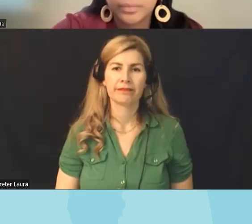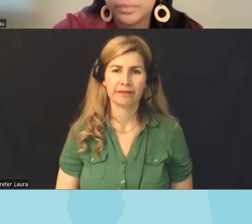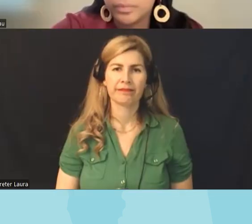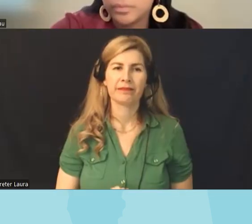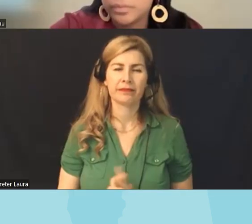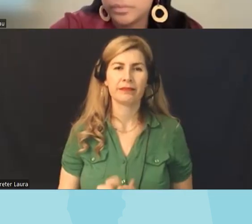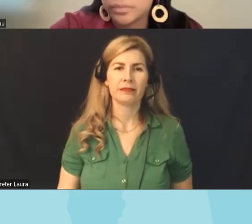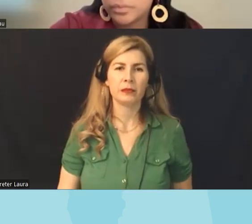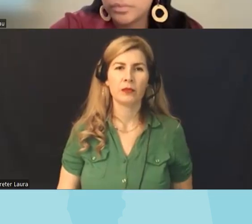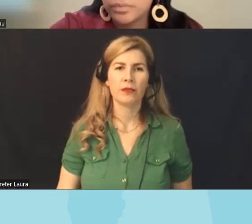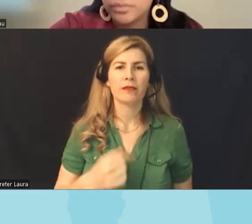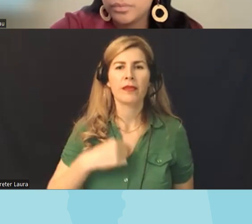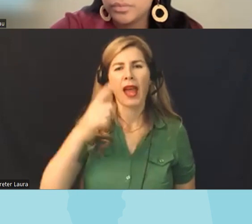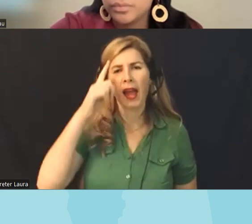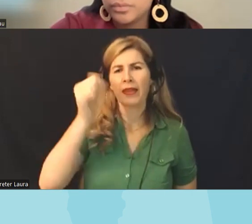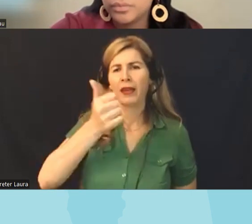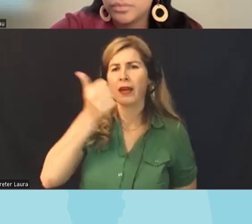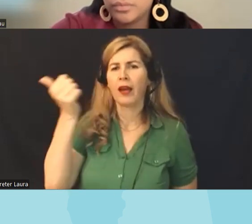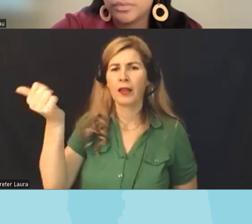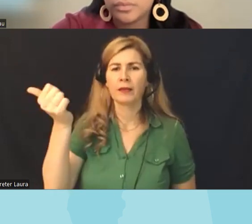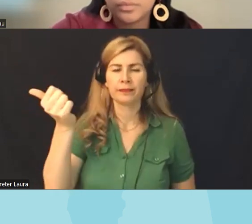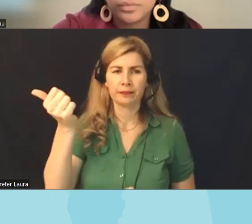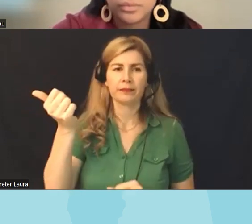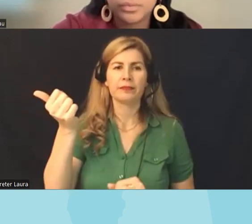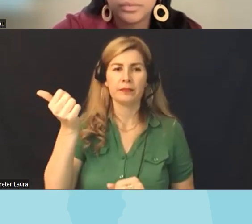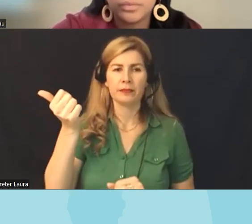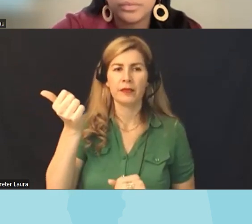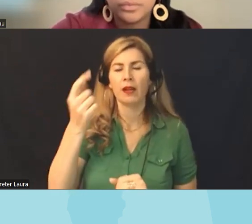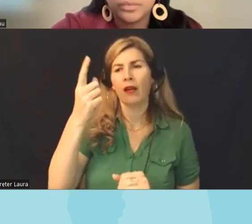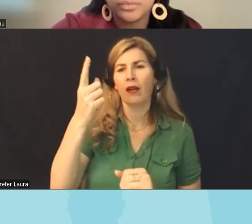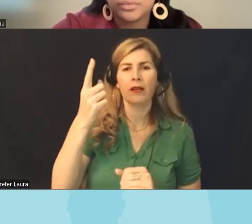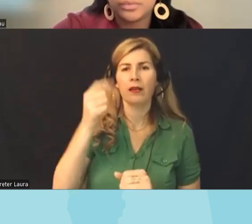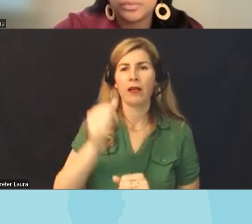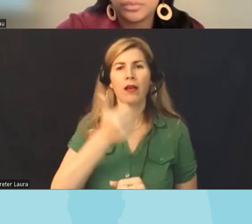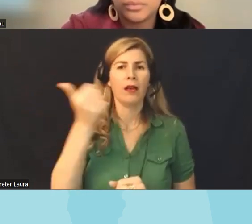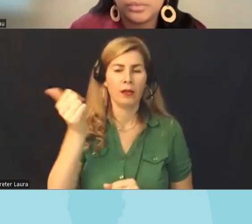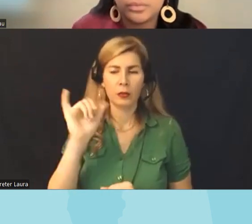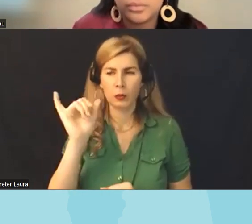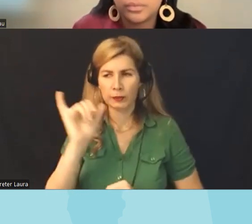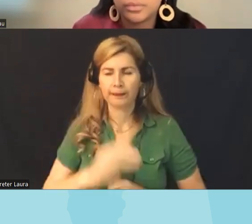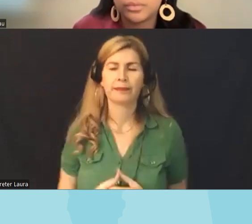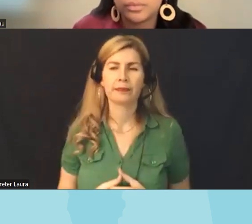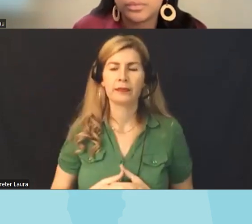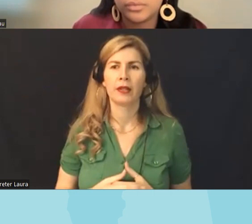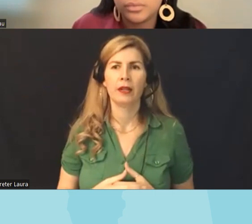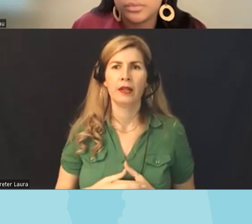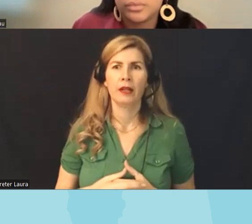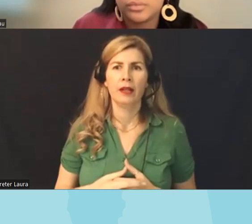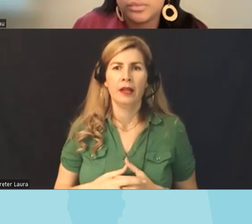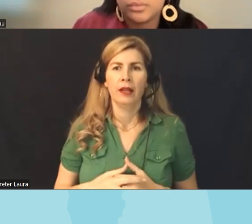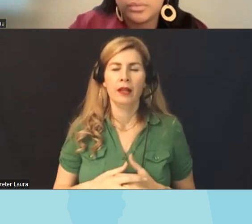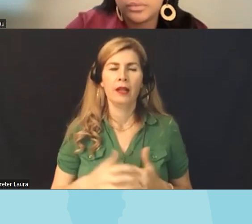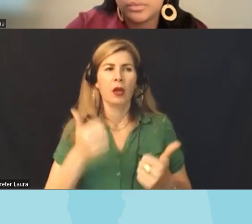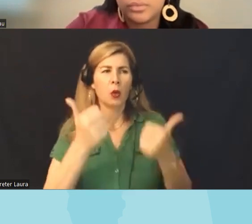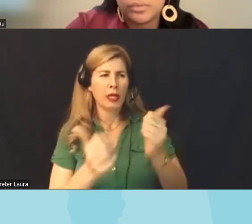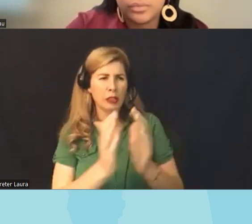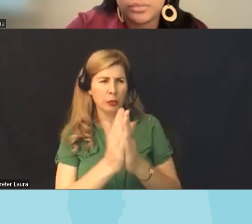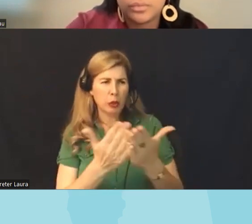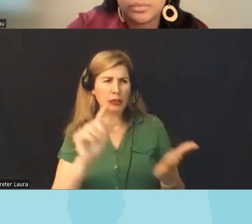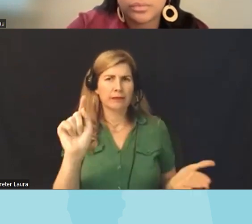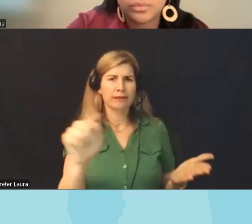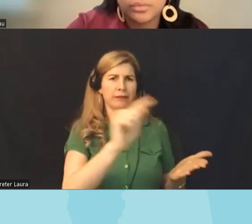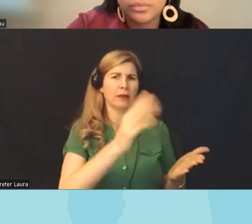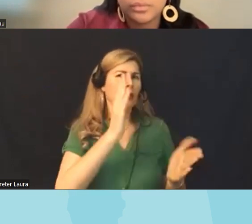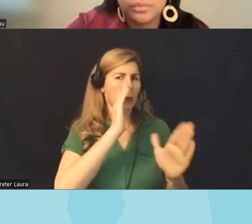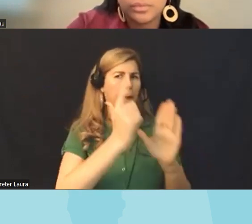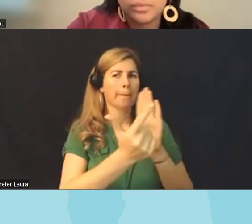another thing that's effective is um to find out what books are being banned uh around you and uh